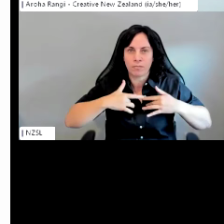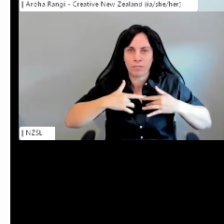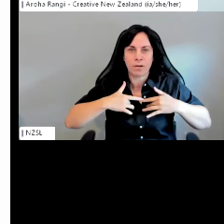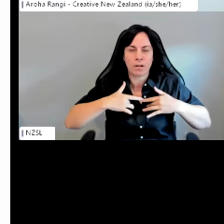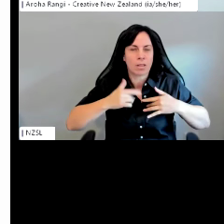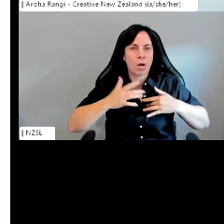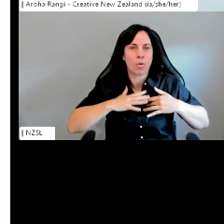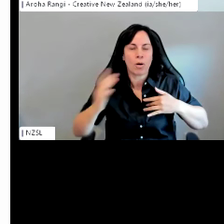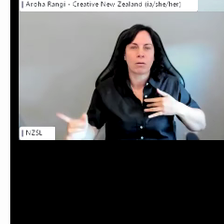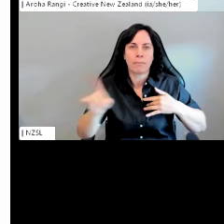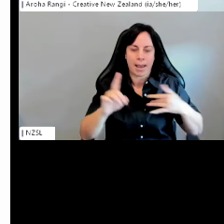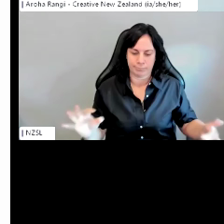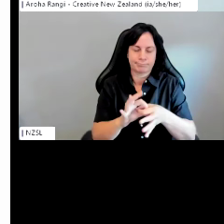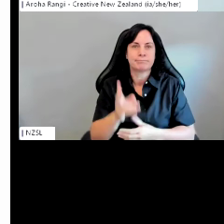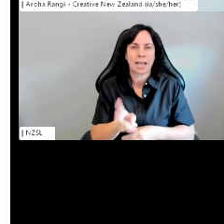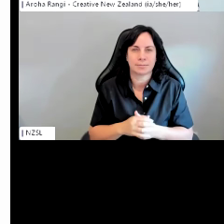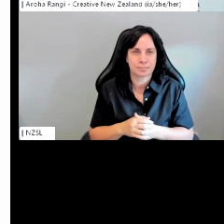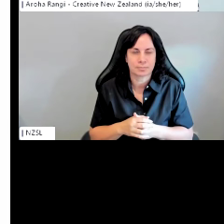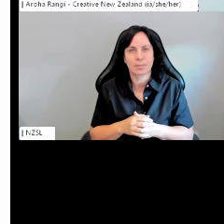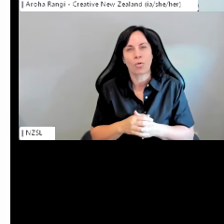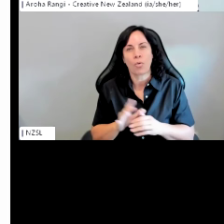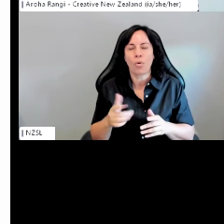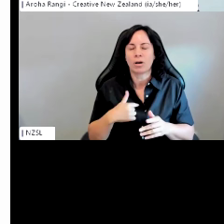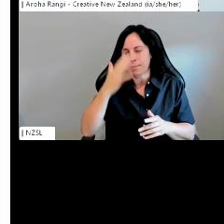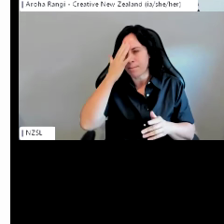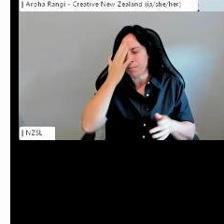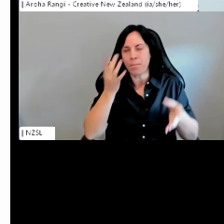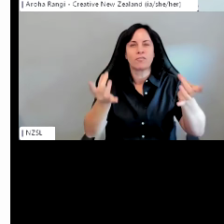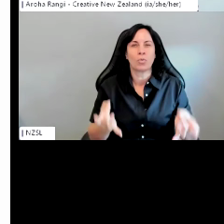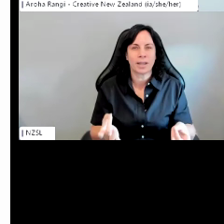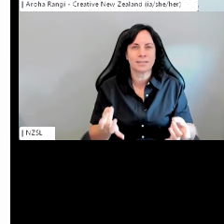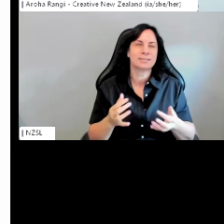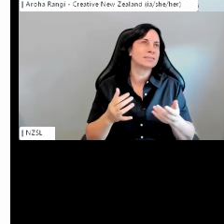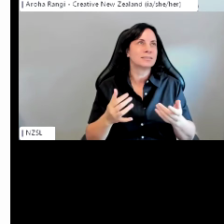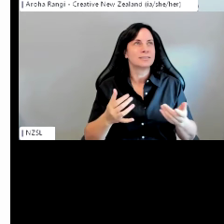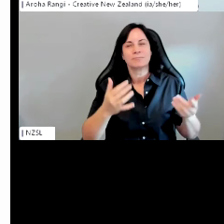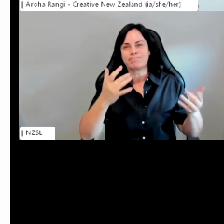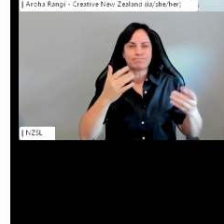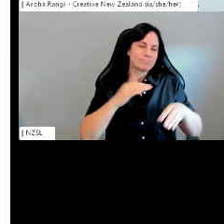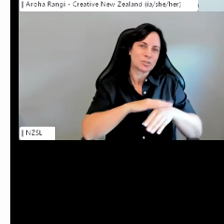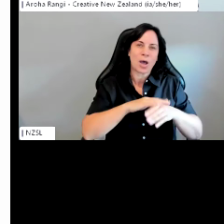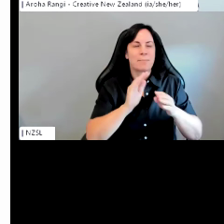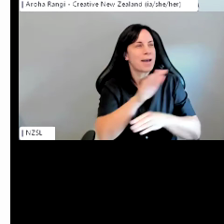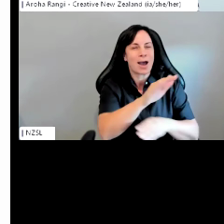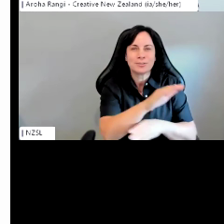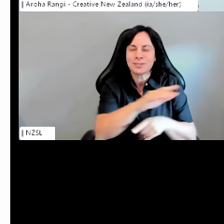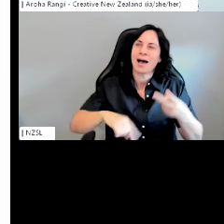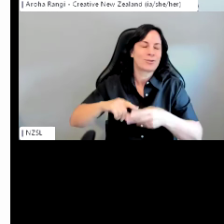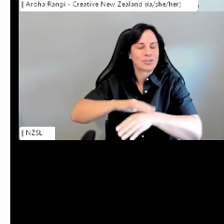advisedly but let's call it mindfulness. um time in nature, time just relaxing, time uh when they